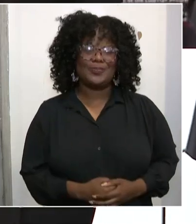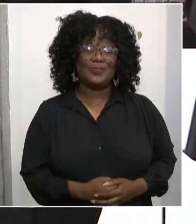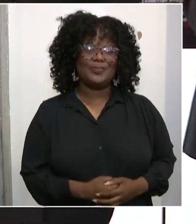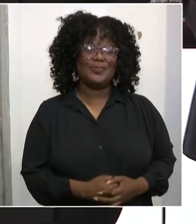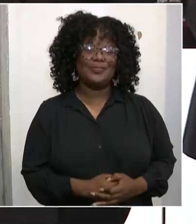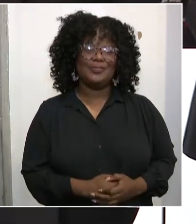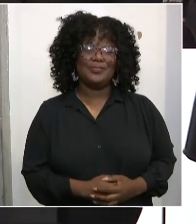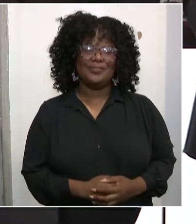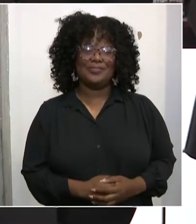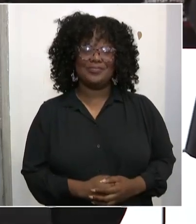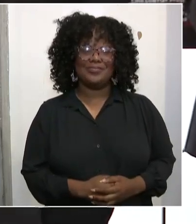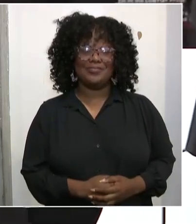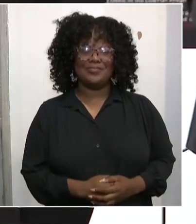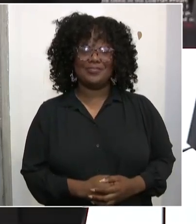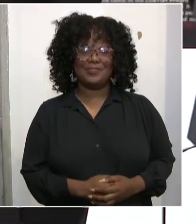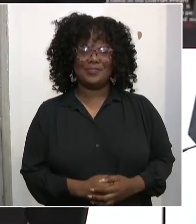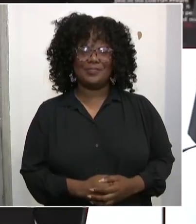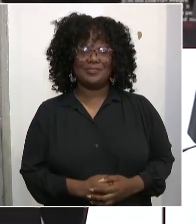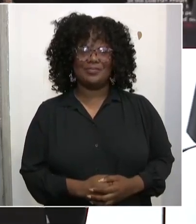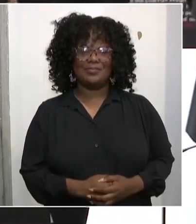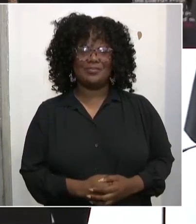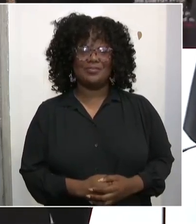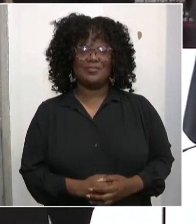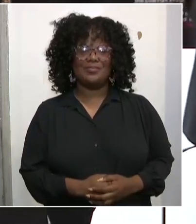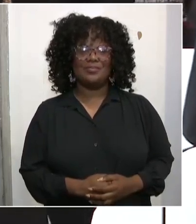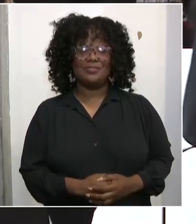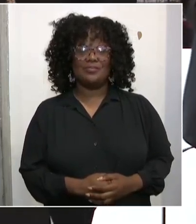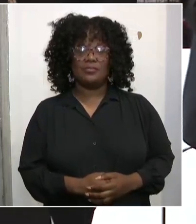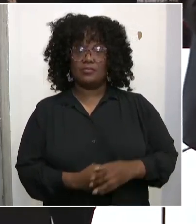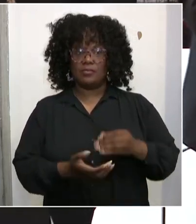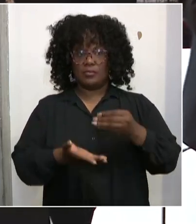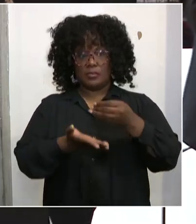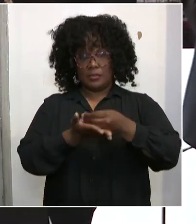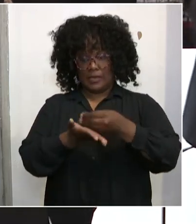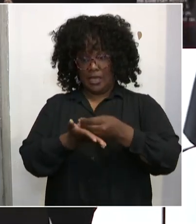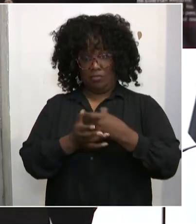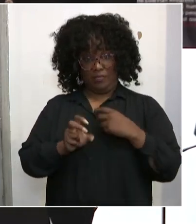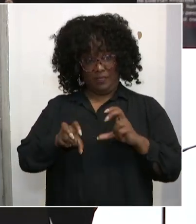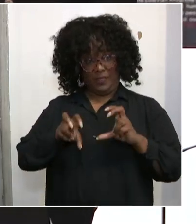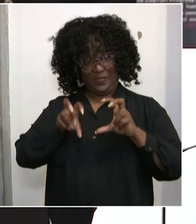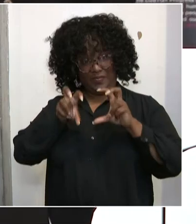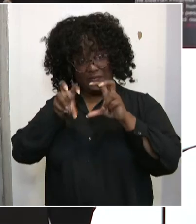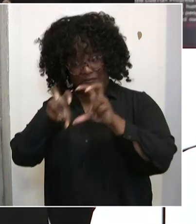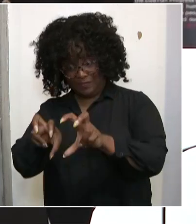incentivize for these incredible events we see upwards of a $30 return on. Investment for each one,